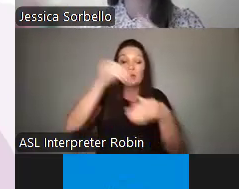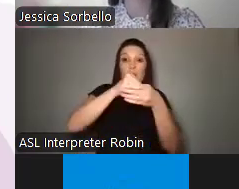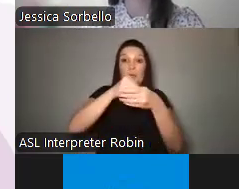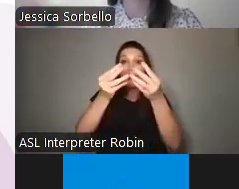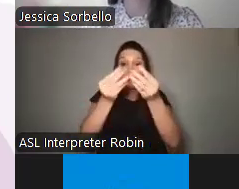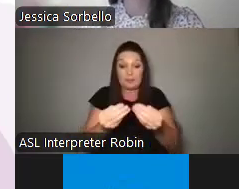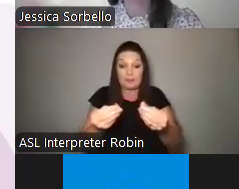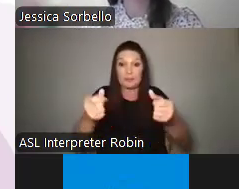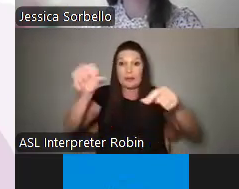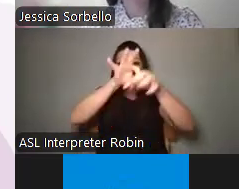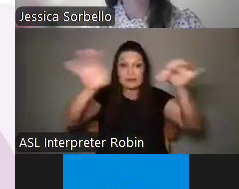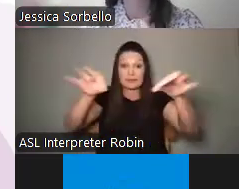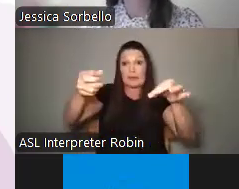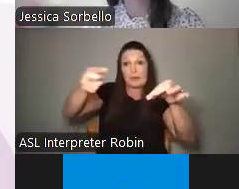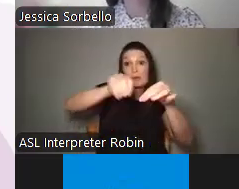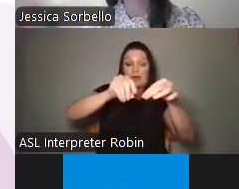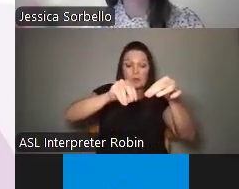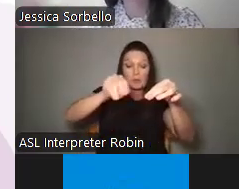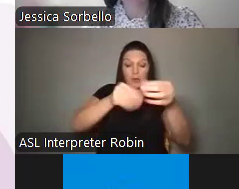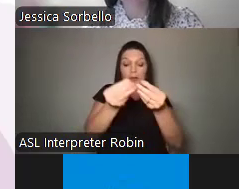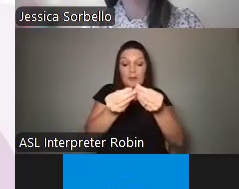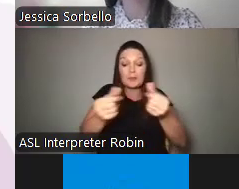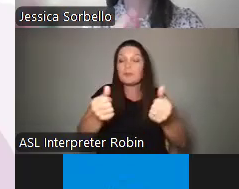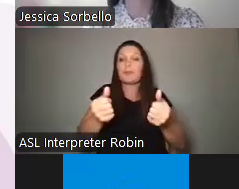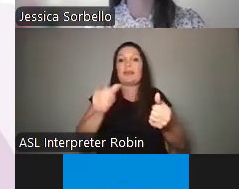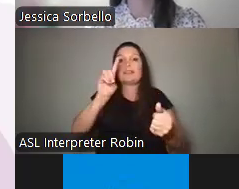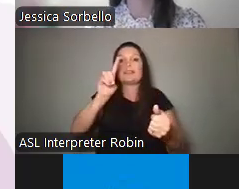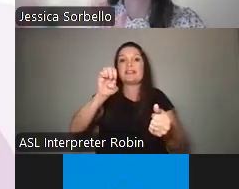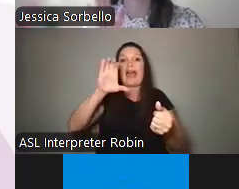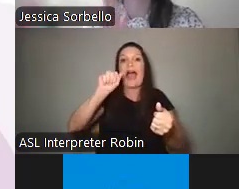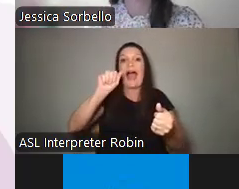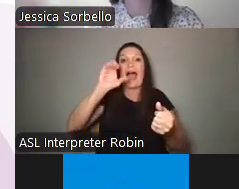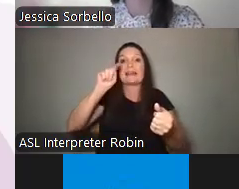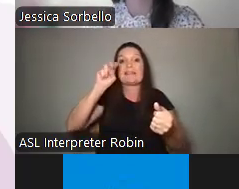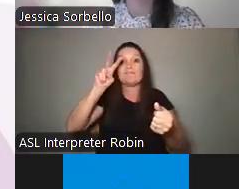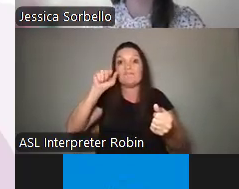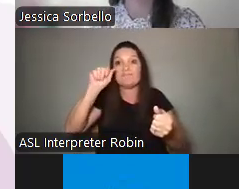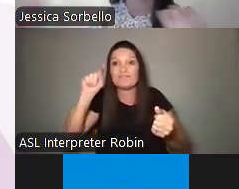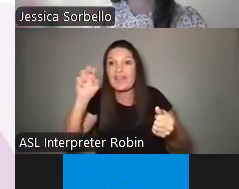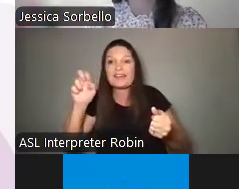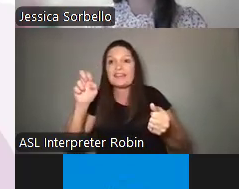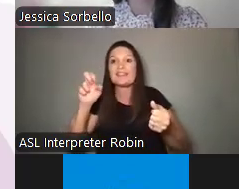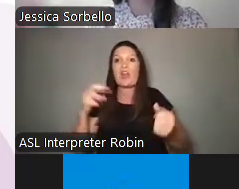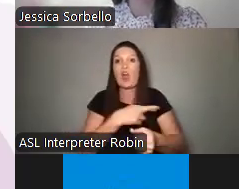risk to a pet or kid that may get into the trash. It is that double safe option to be able to again rid of anything that